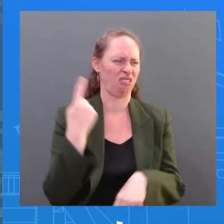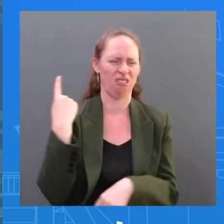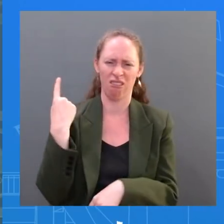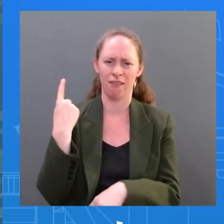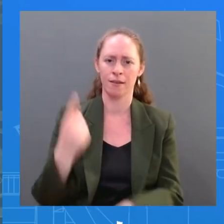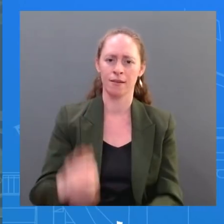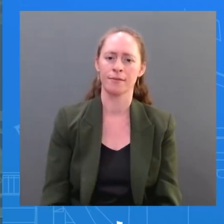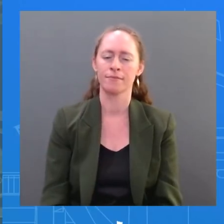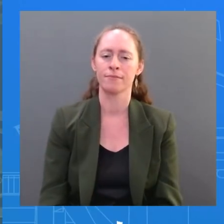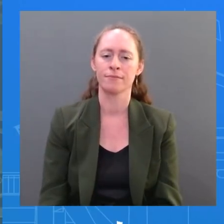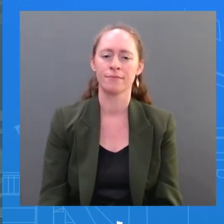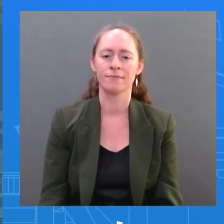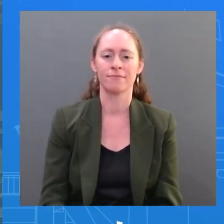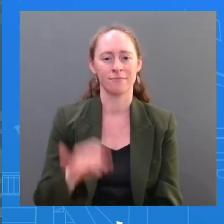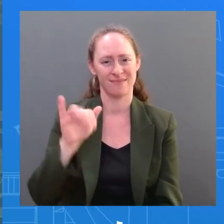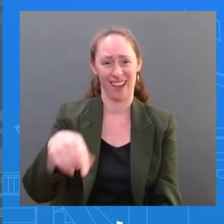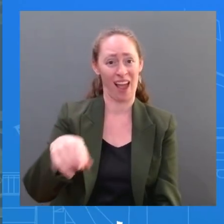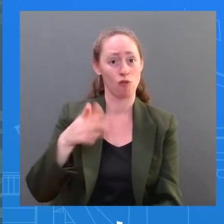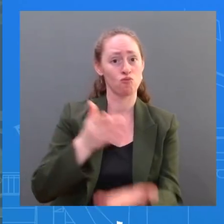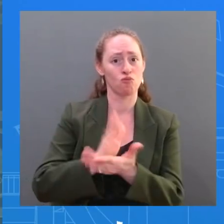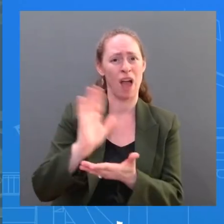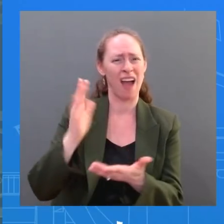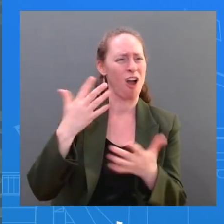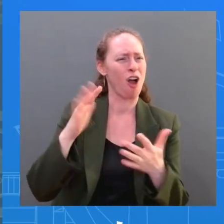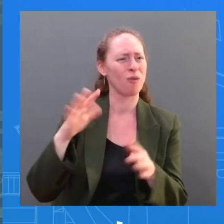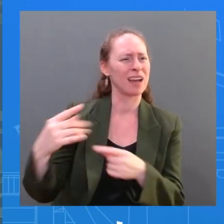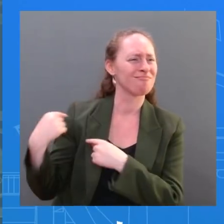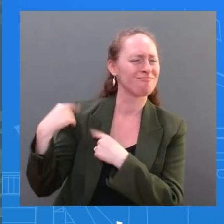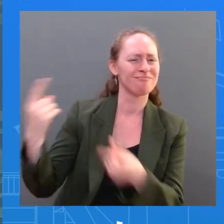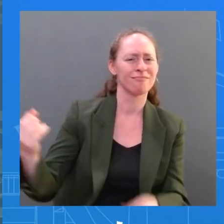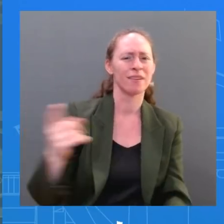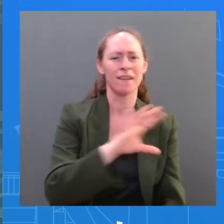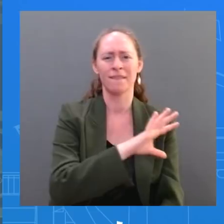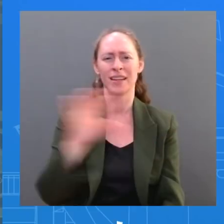And so, when you think about that -- when you think about what was done two weeks ago,